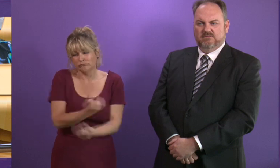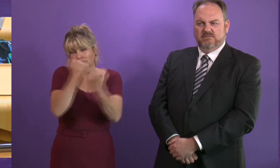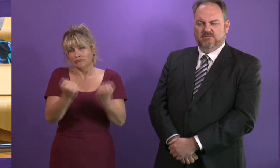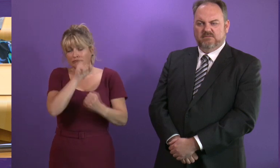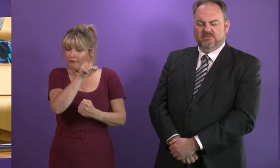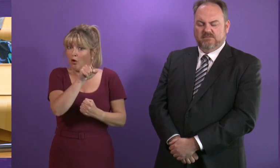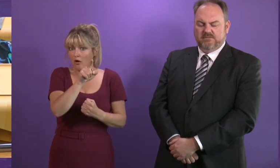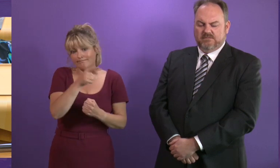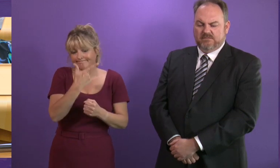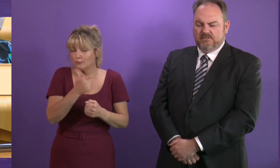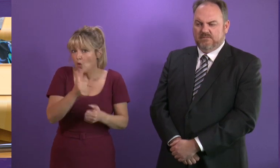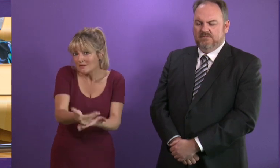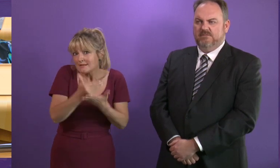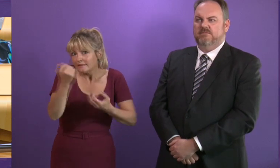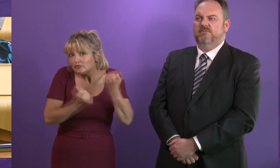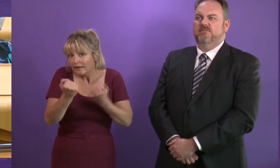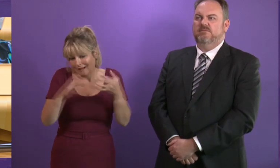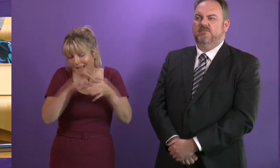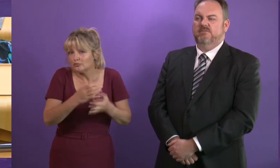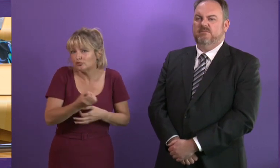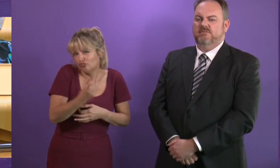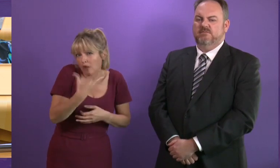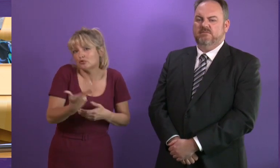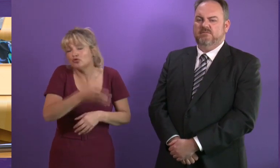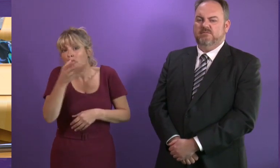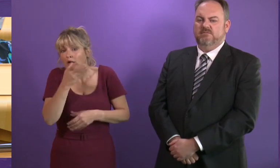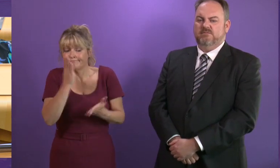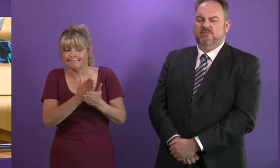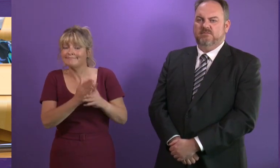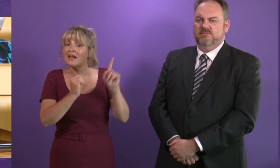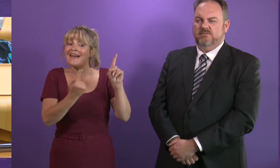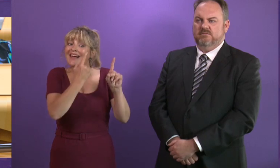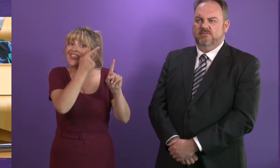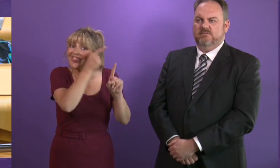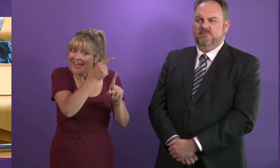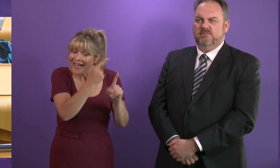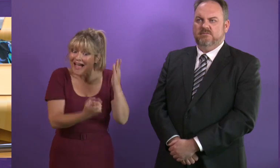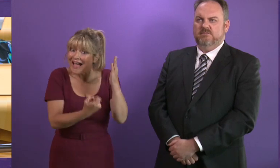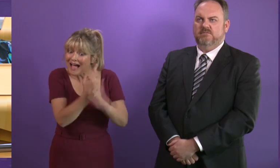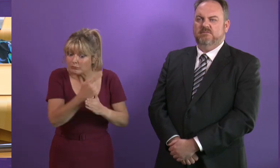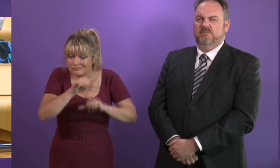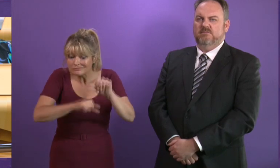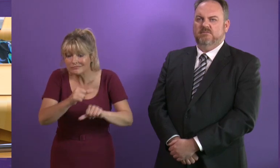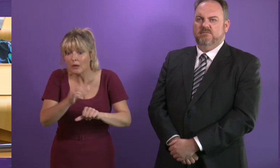The deployment of officers in preparation for implementation is a matter for the chief constable. Although all police officers can enforce legislation, including for road traffic